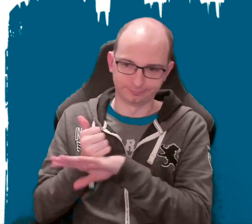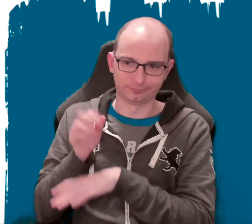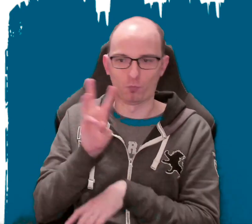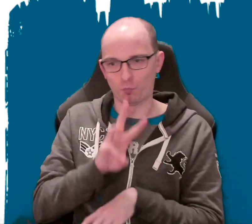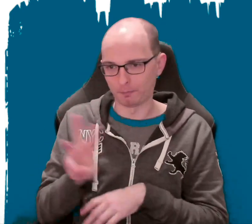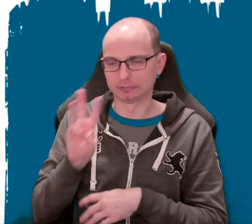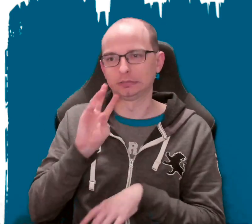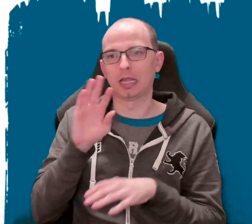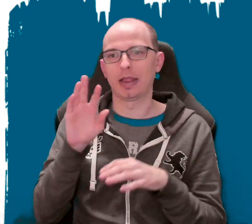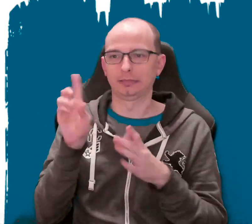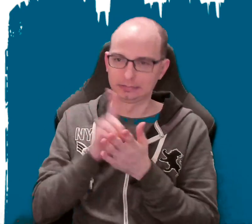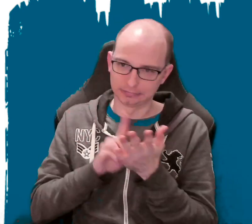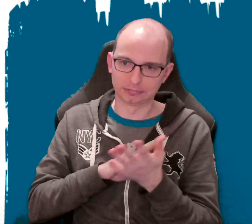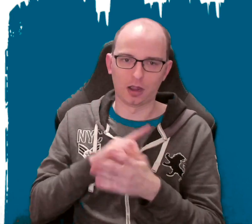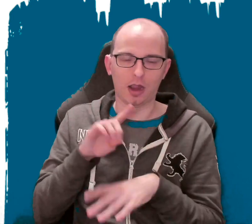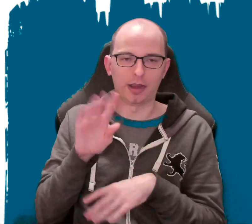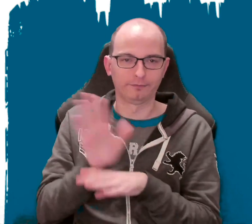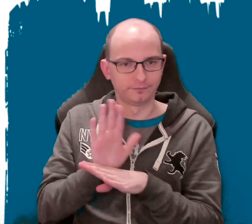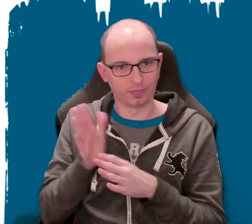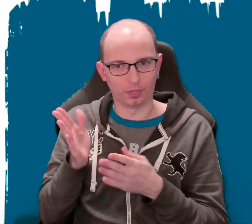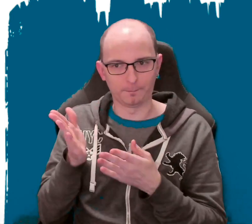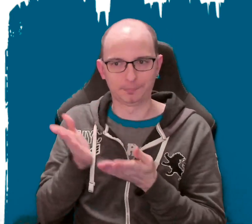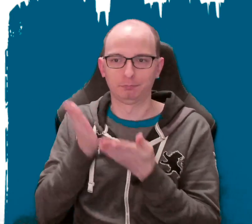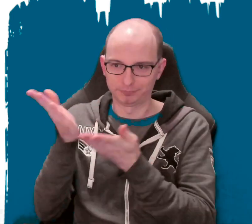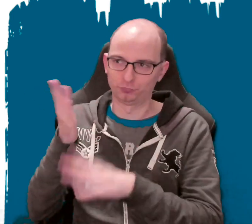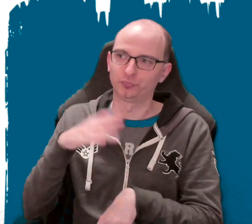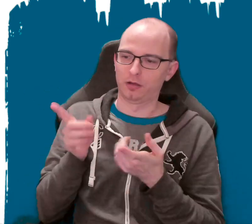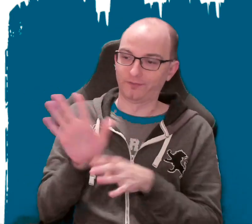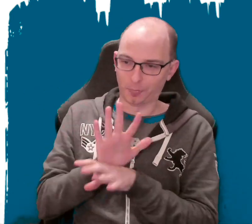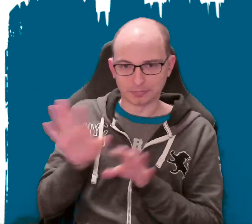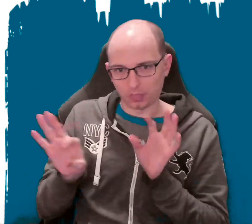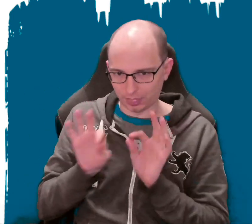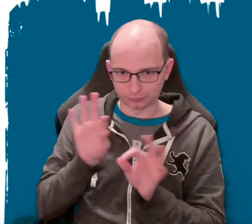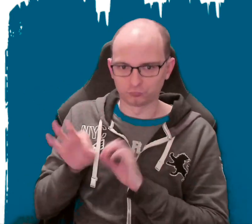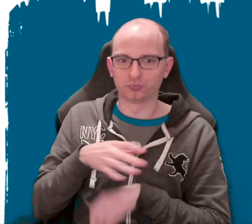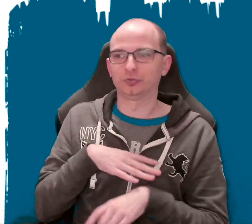including setting up the website, choosing the films to present, finding an venue,